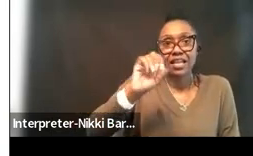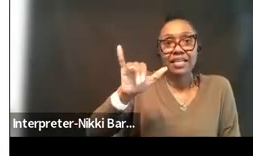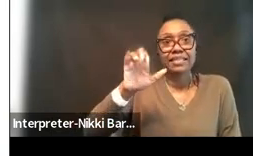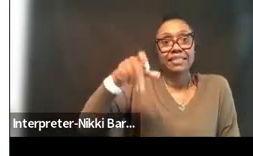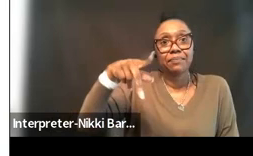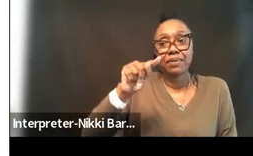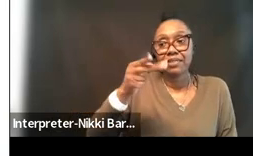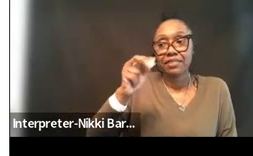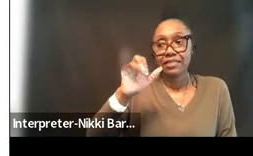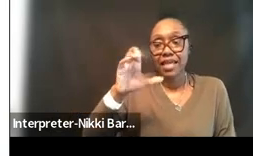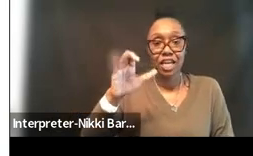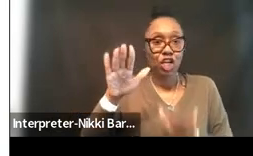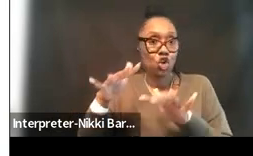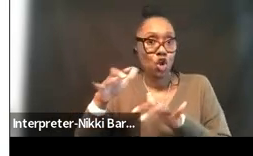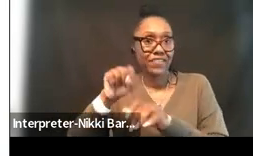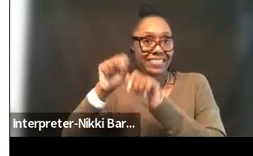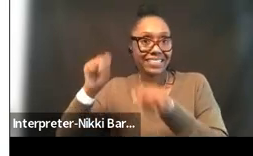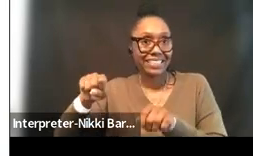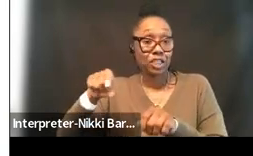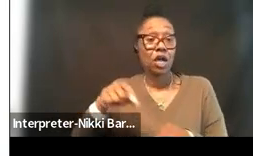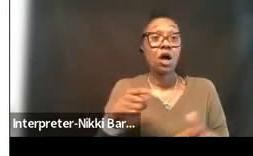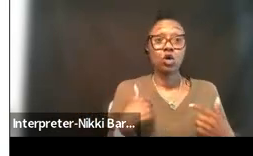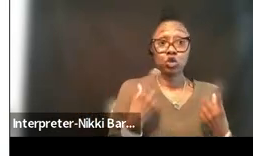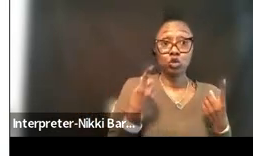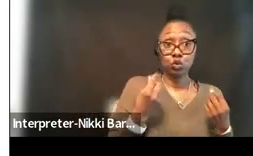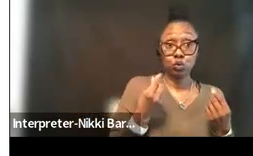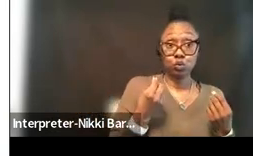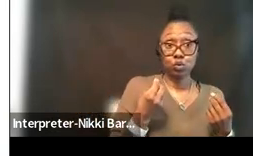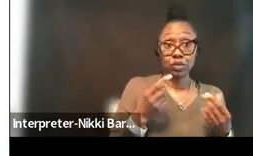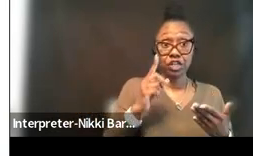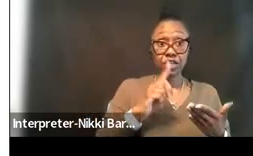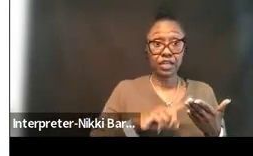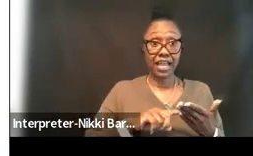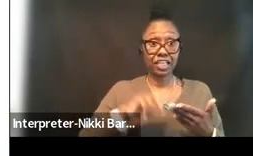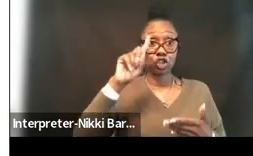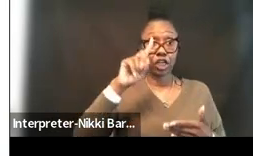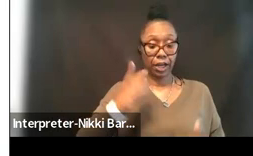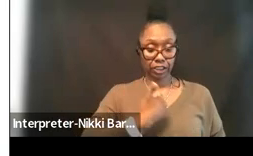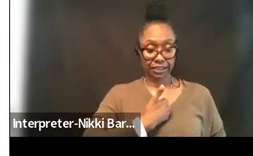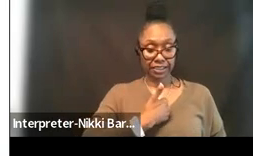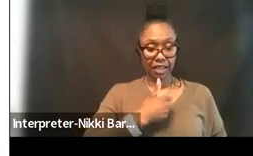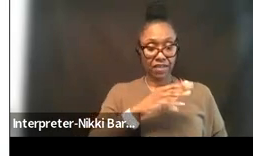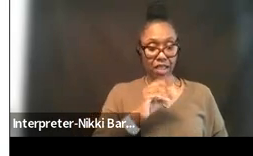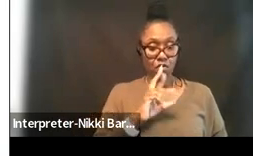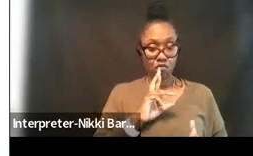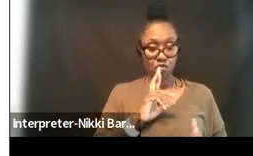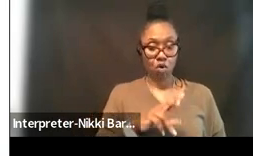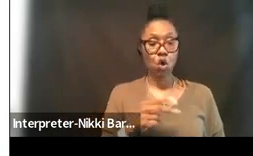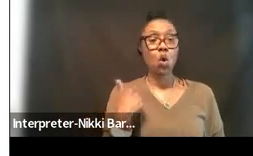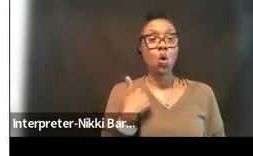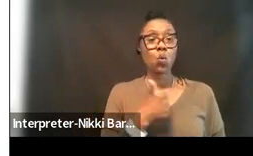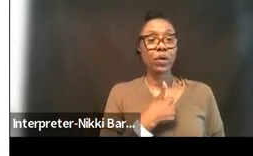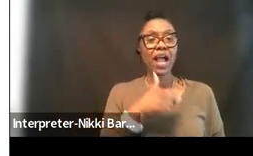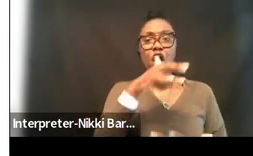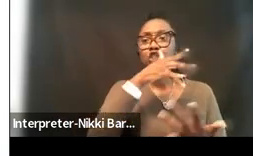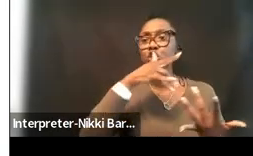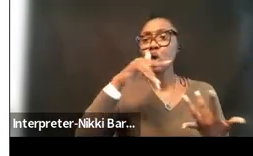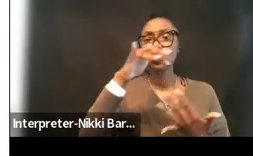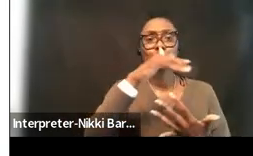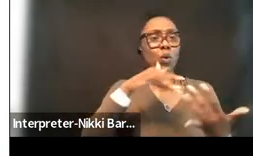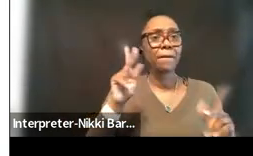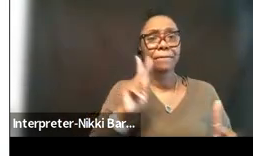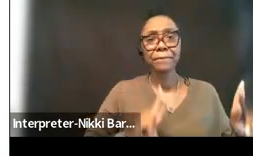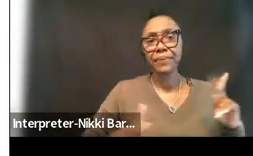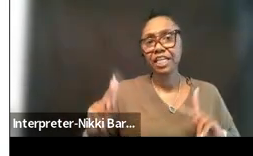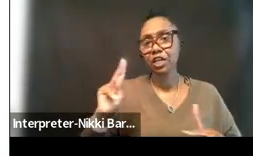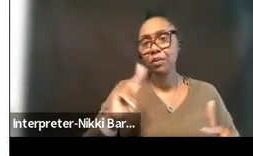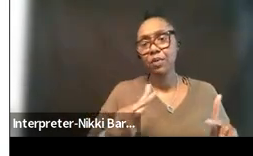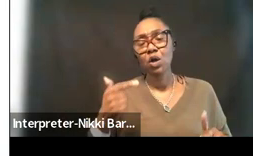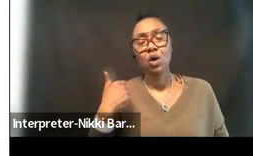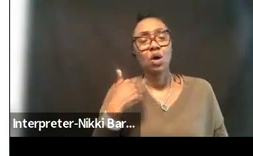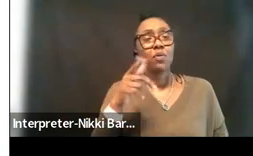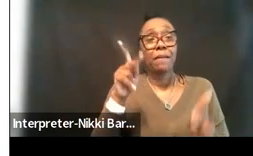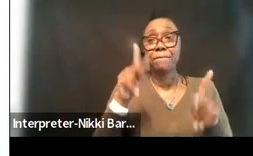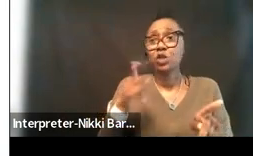And the first thing you want to do is to check yourself and your response. We are social creatures, even the most introverted person who is not social is still a social being.